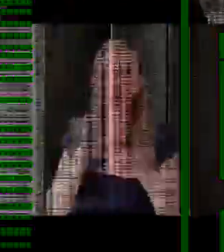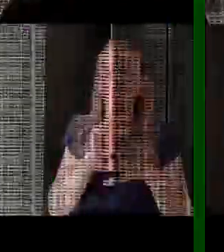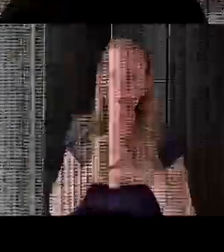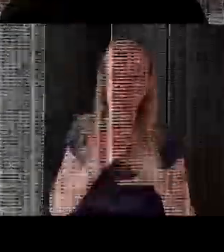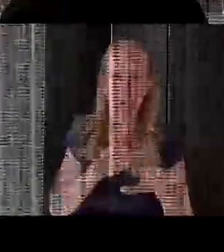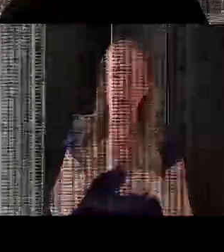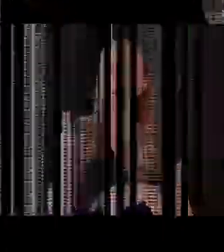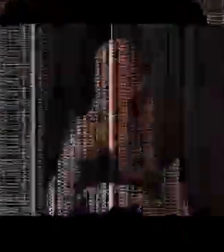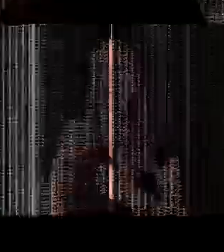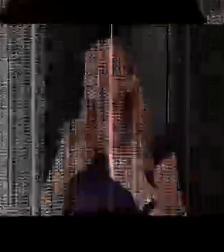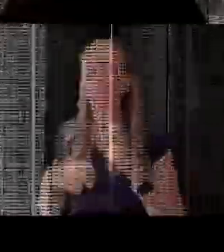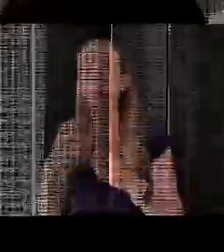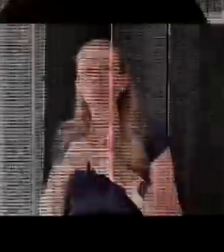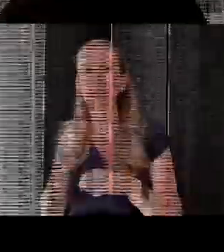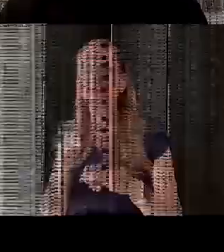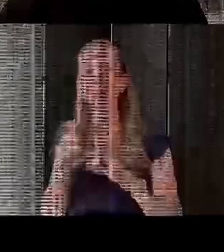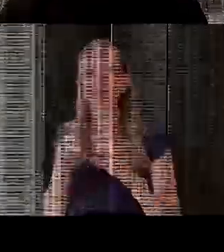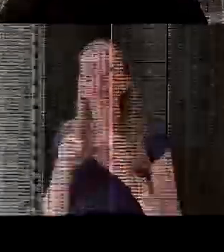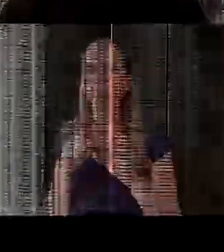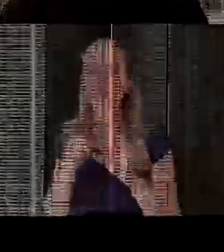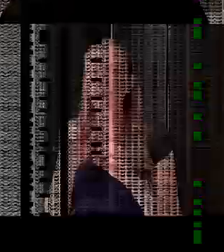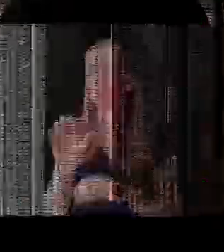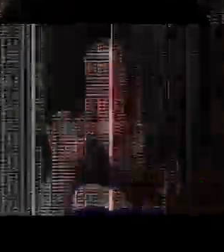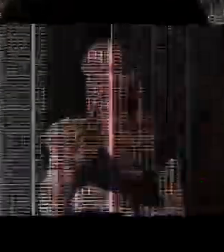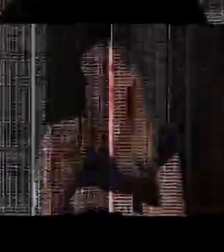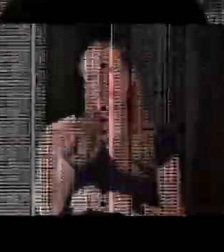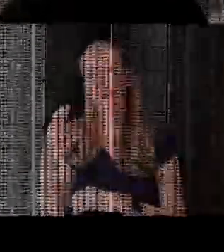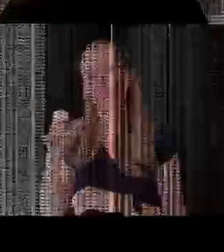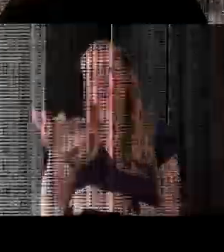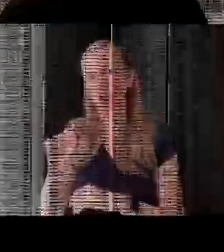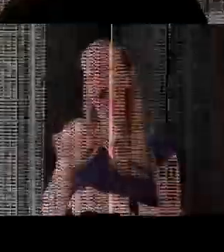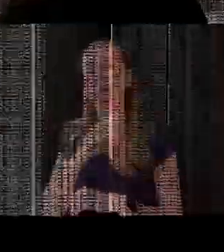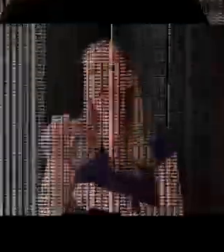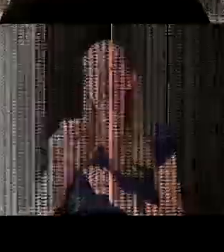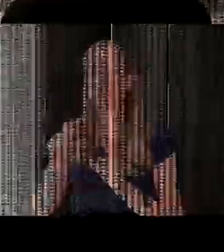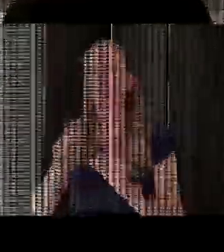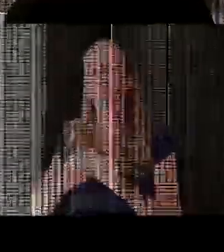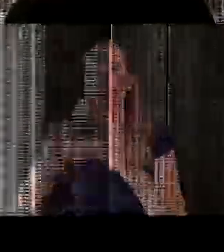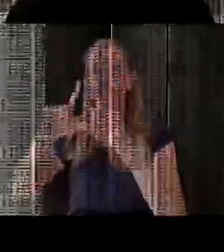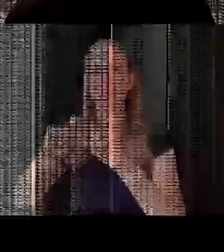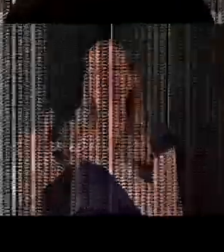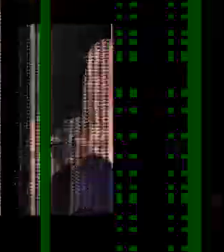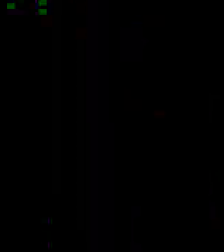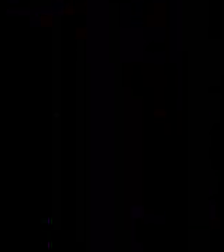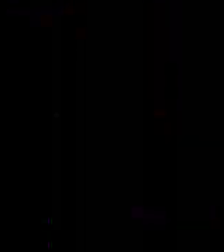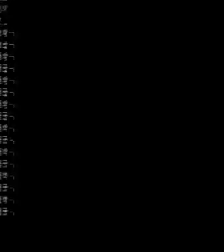has problems with Capshaw's, but also with pop-up menus. Now for those of you who are not familiar,